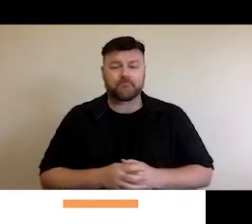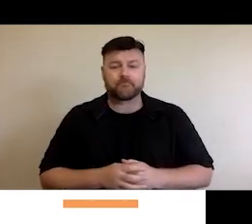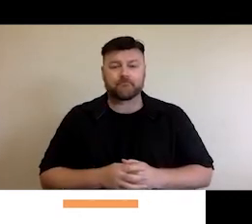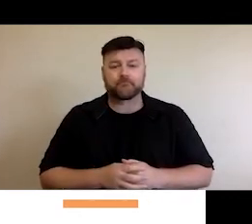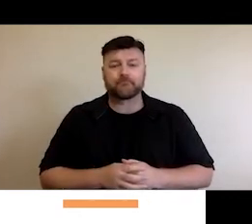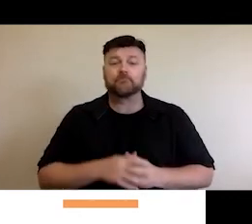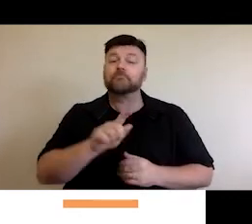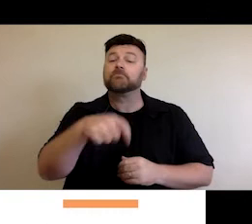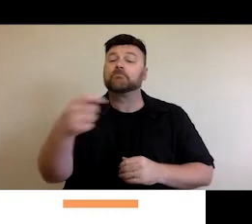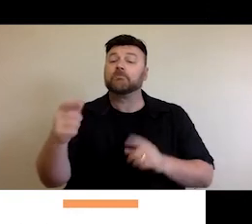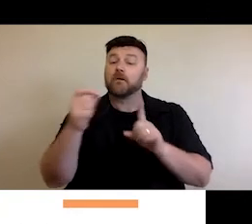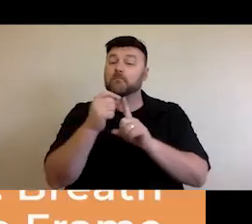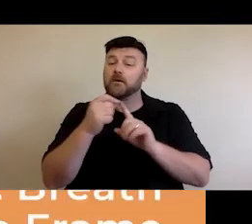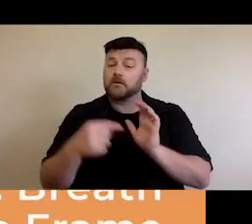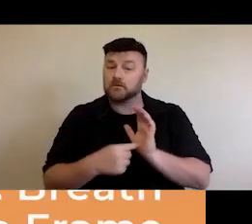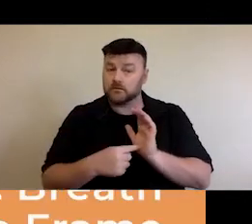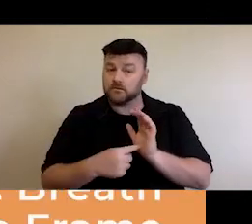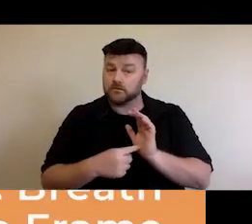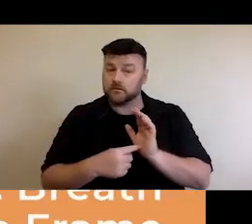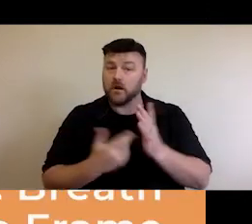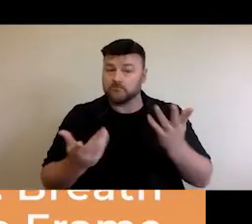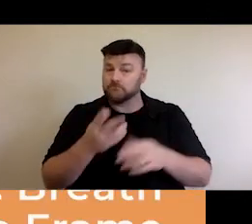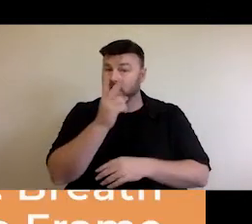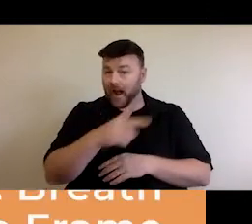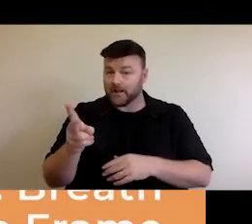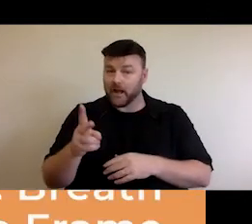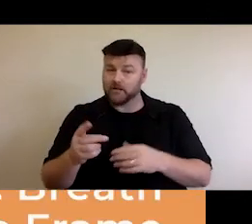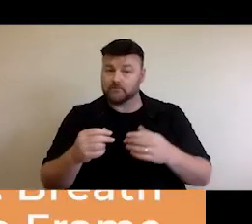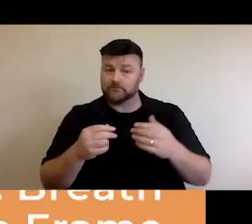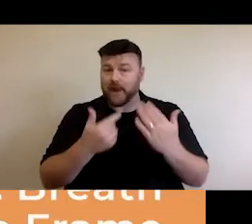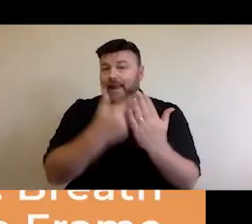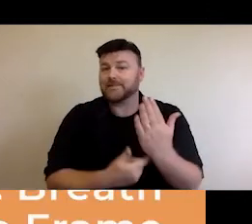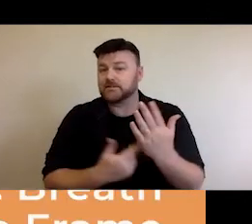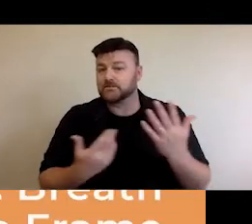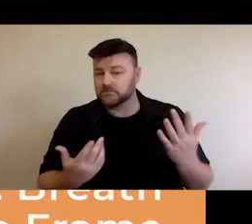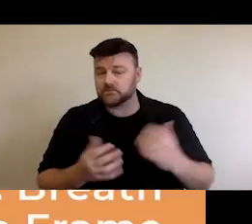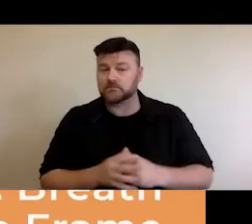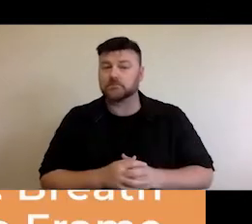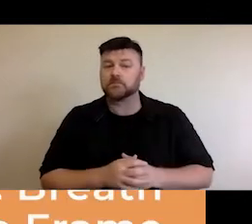slide is very much, again, a list of four items. I want to take us back,